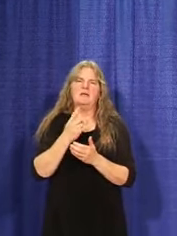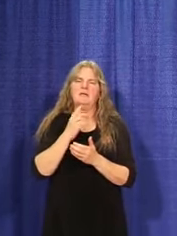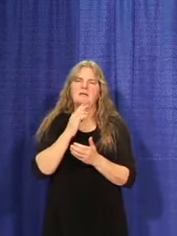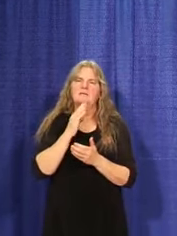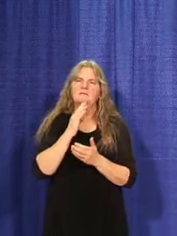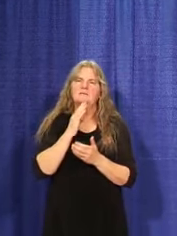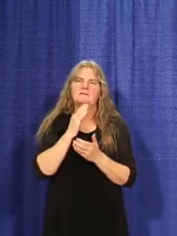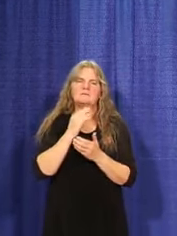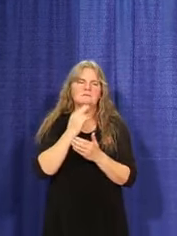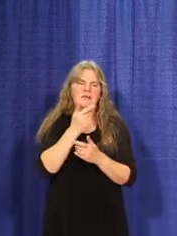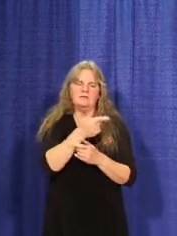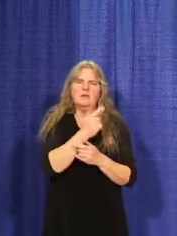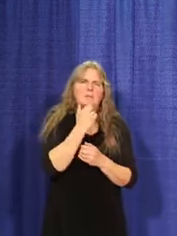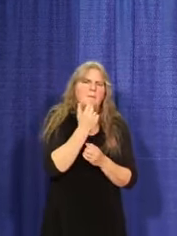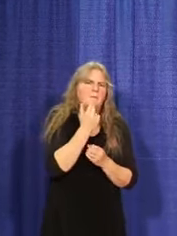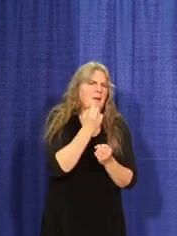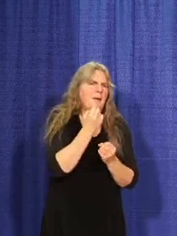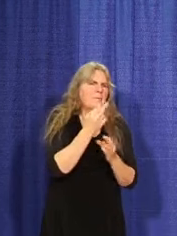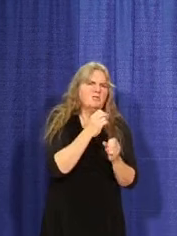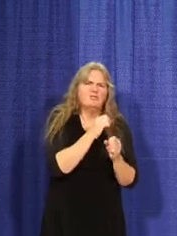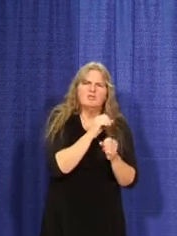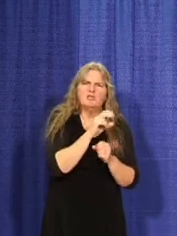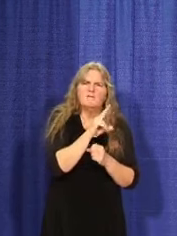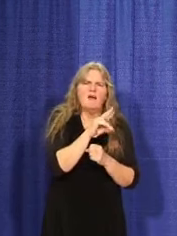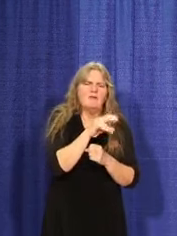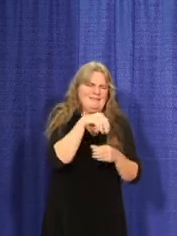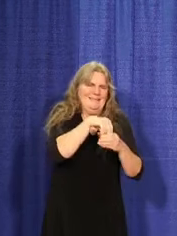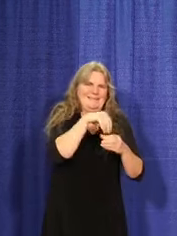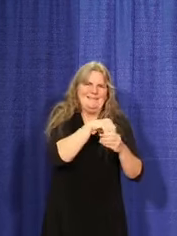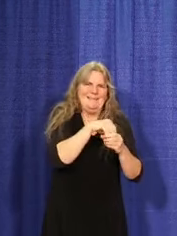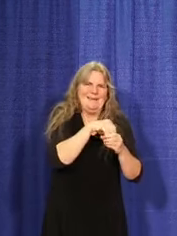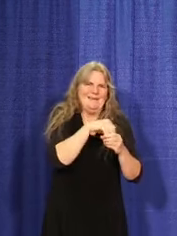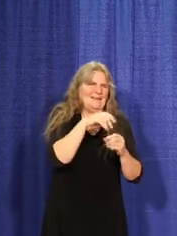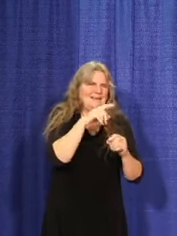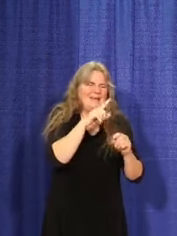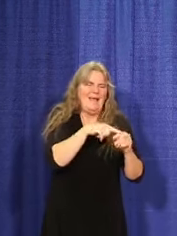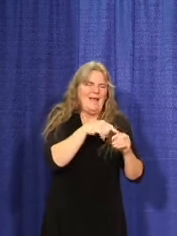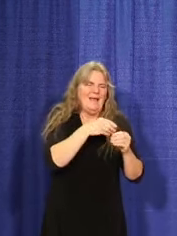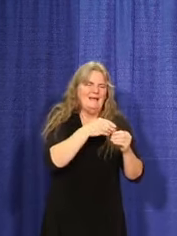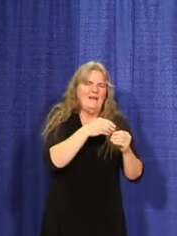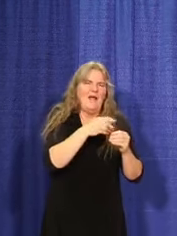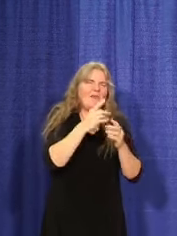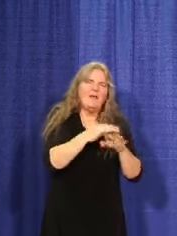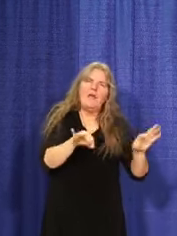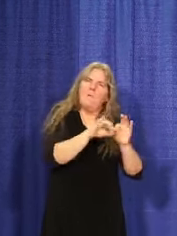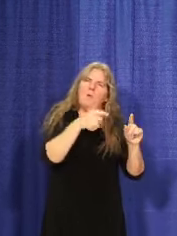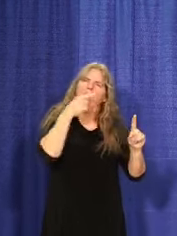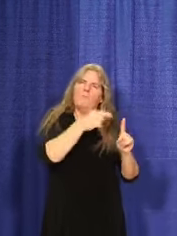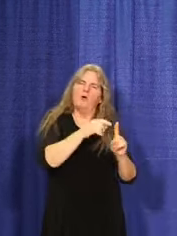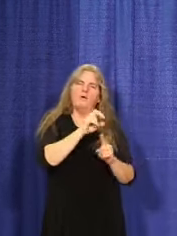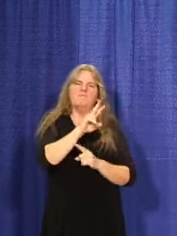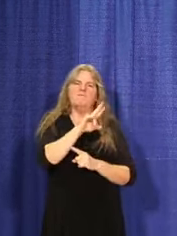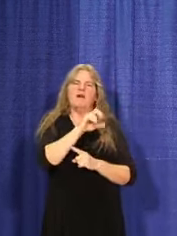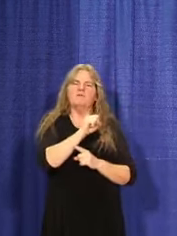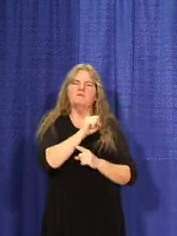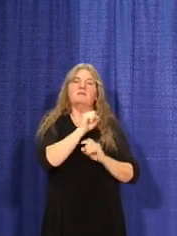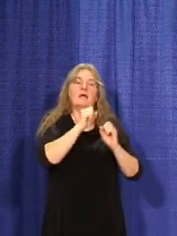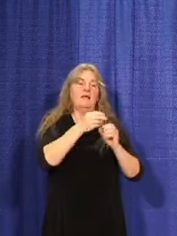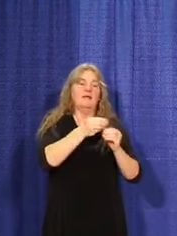that it doesn't represent infectious material. I think that is the main reason we were able to come to